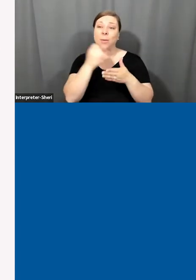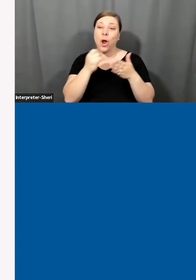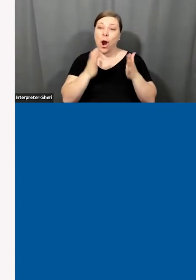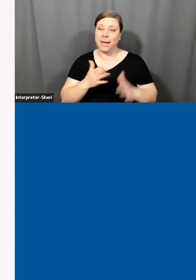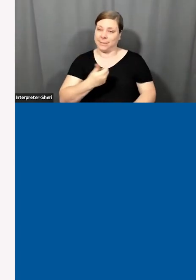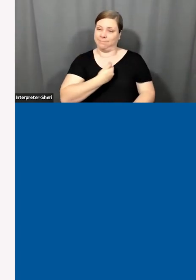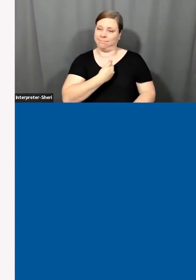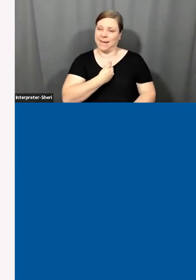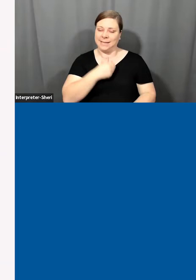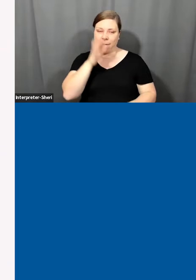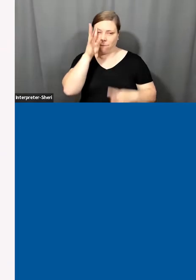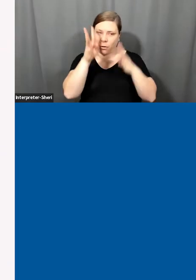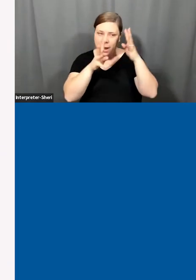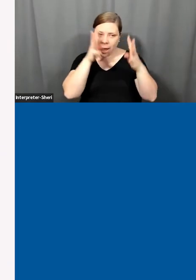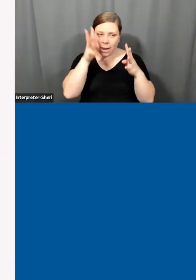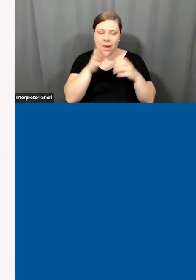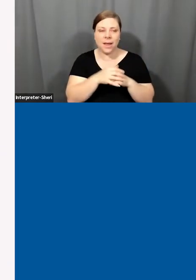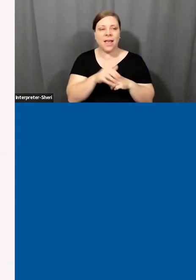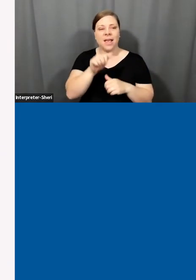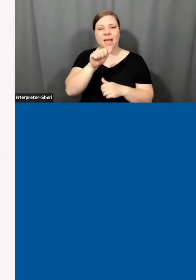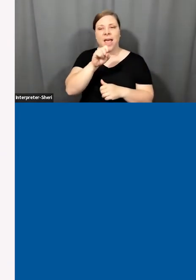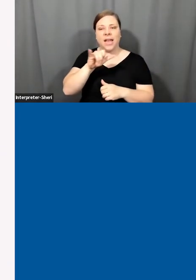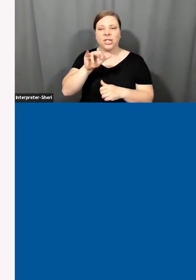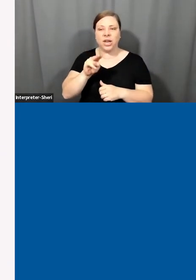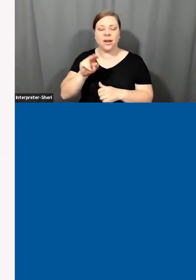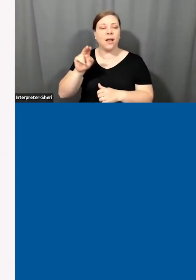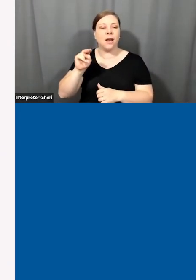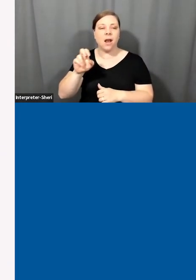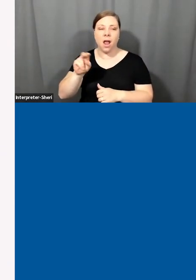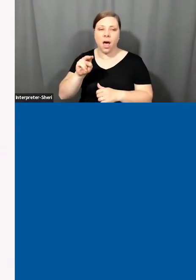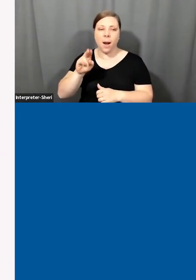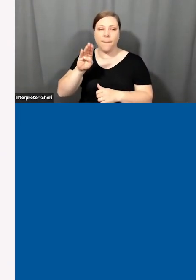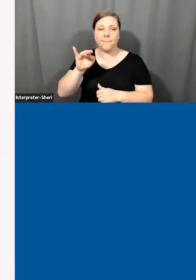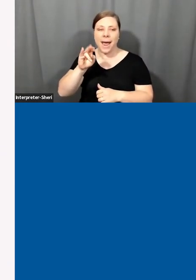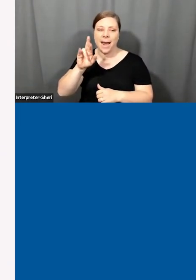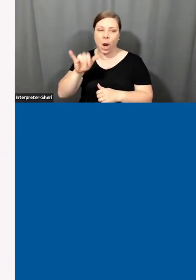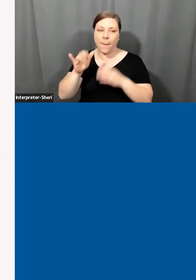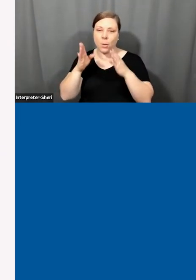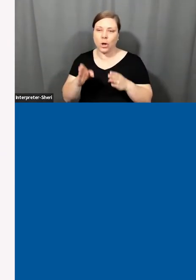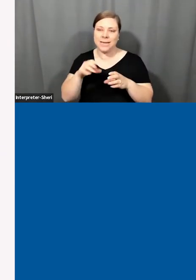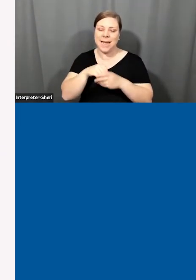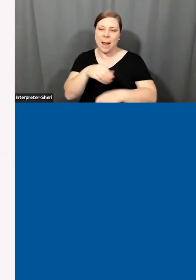and I drew an Asian non-binary person in a power wheelchair holding their coffee cup with a straw,